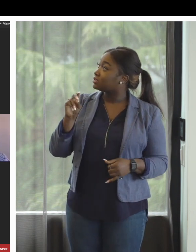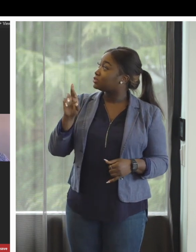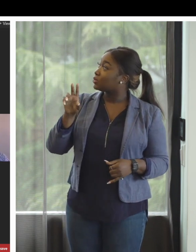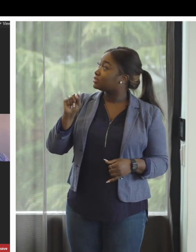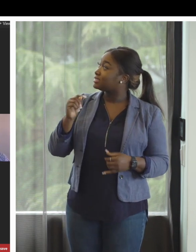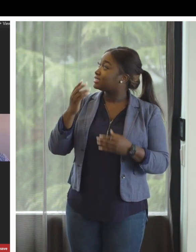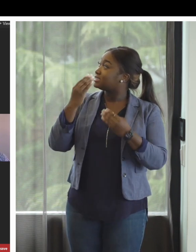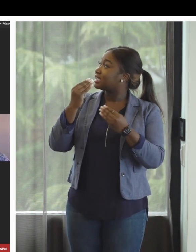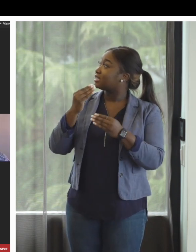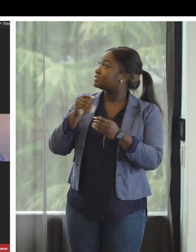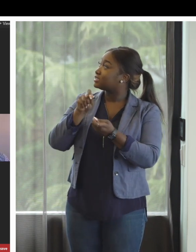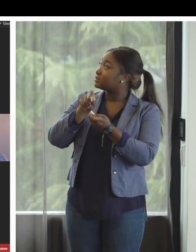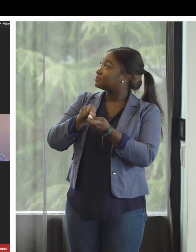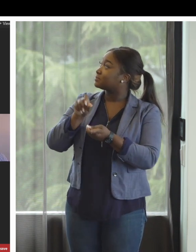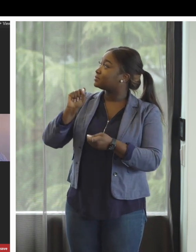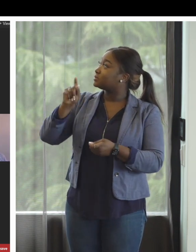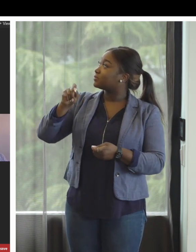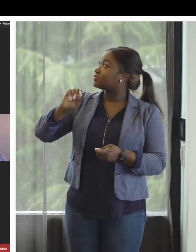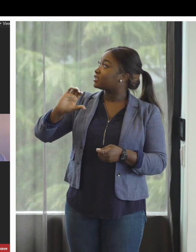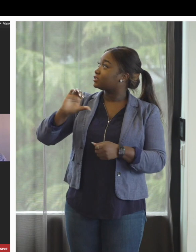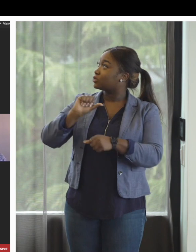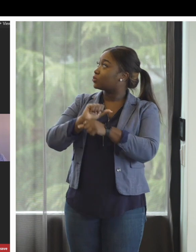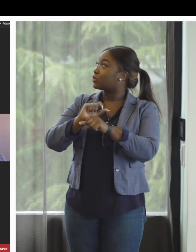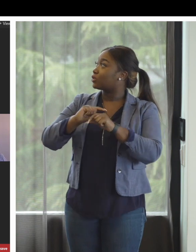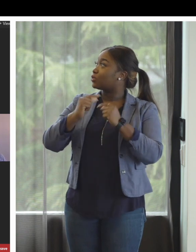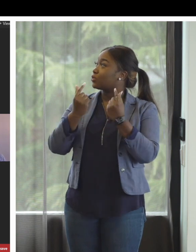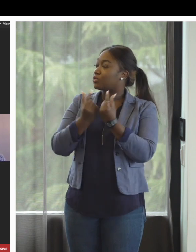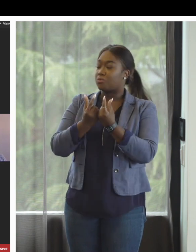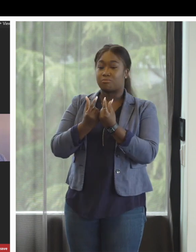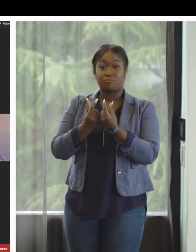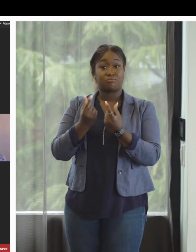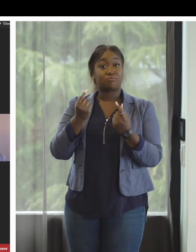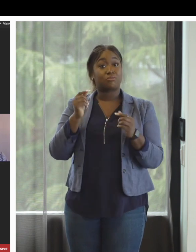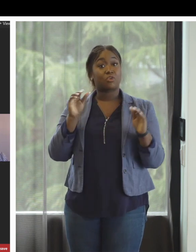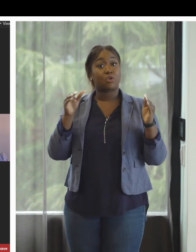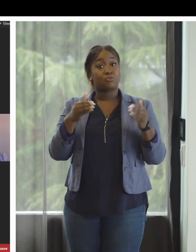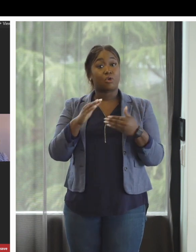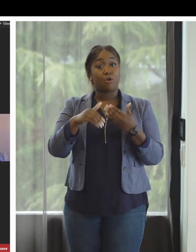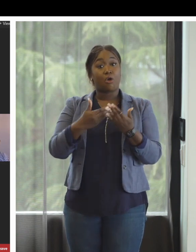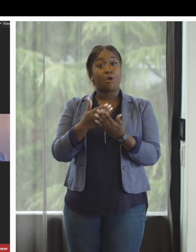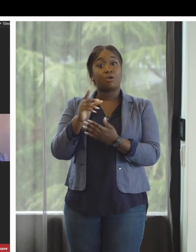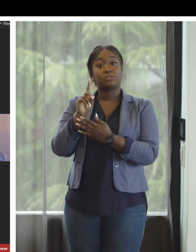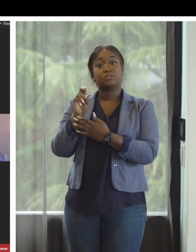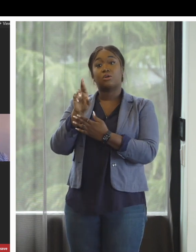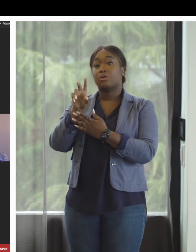We focus on all D R T related data specs but we aimed